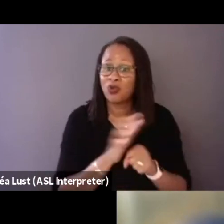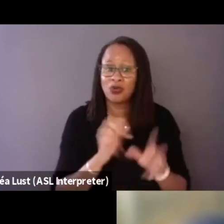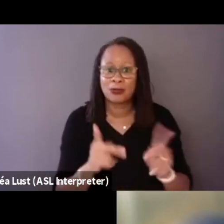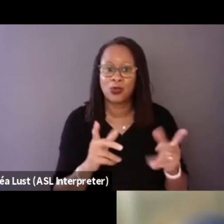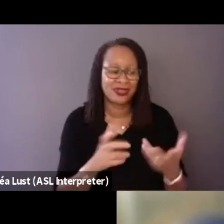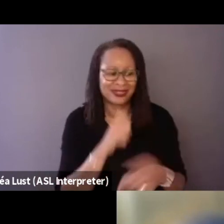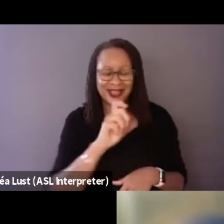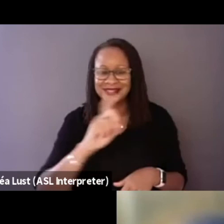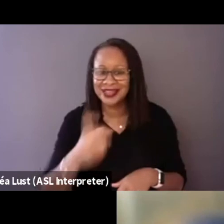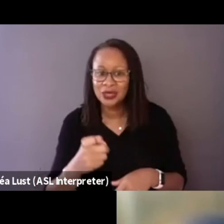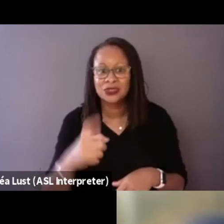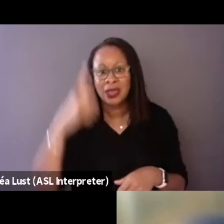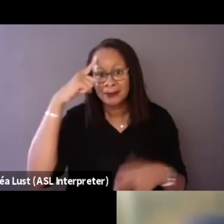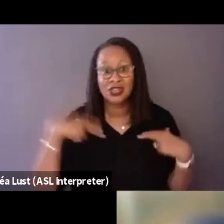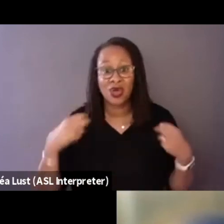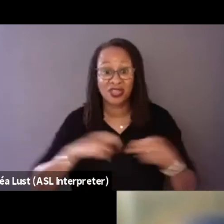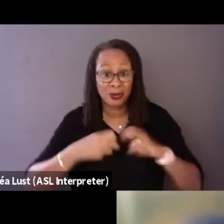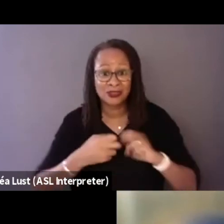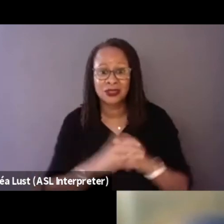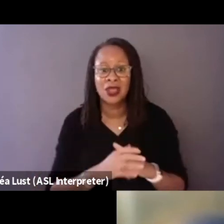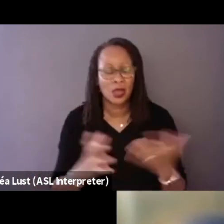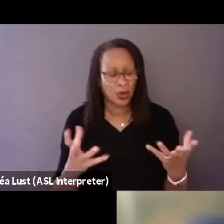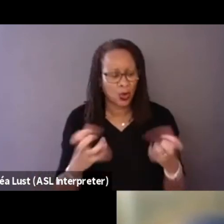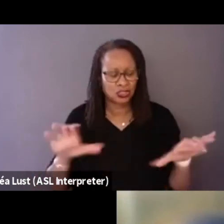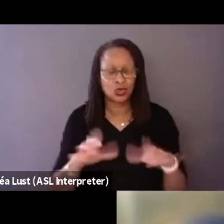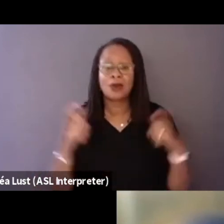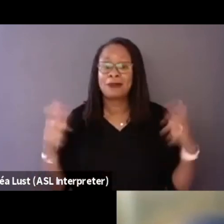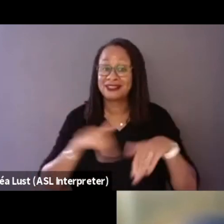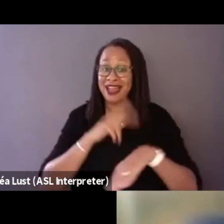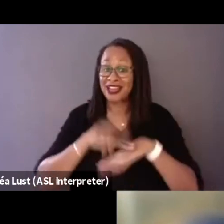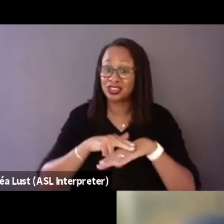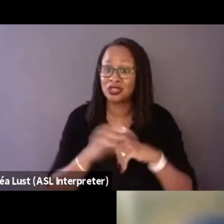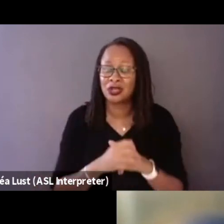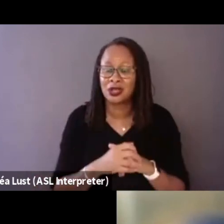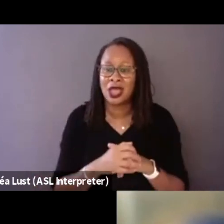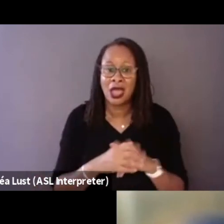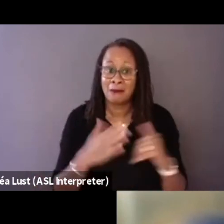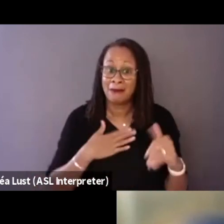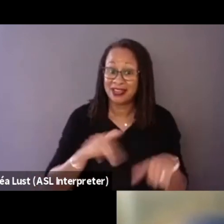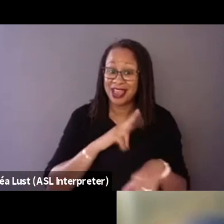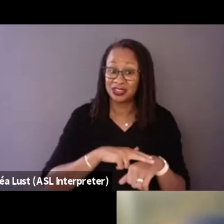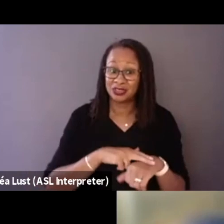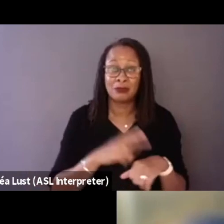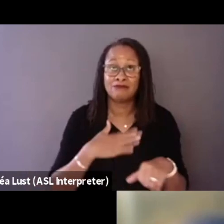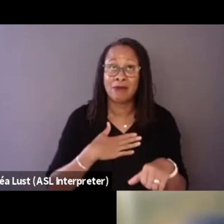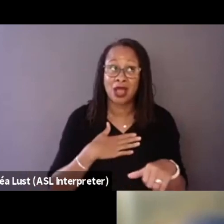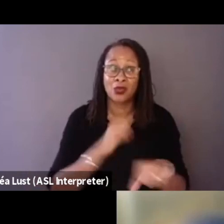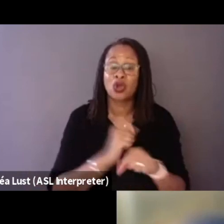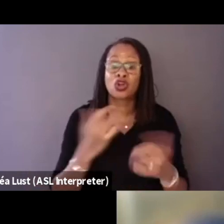And so we're looking to do a big sort of national... Whereas my work has been focused on Oakland for the last 15 years,